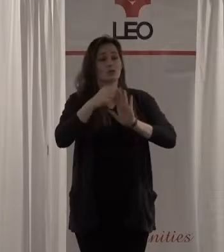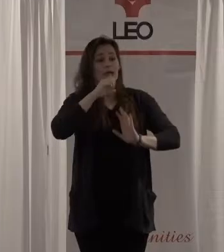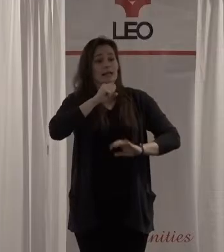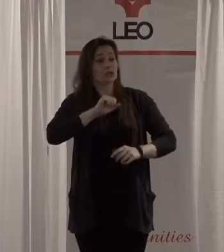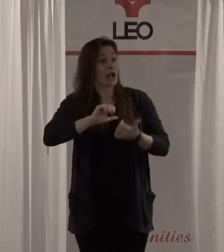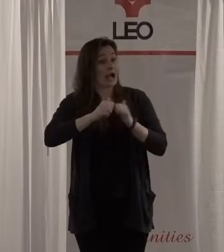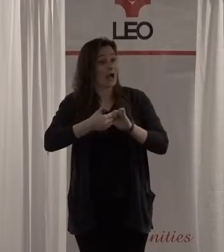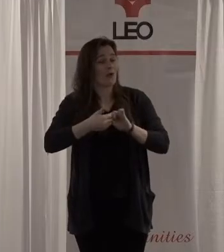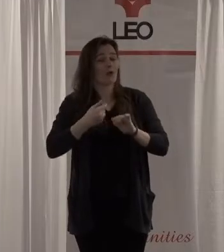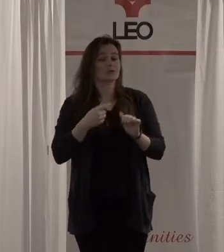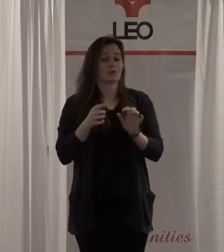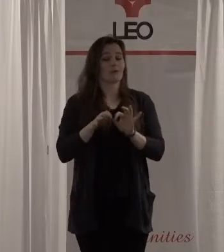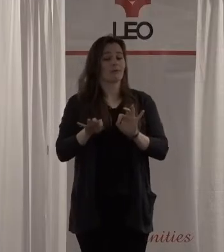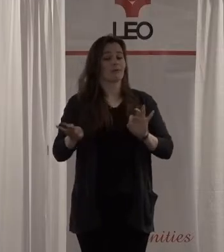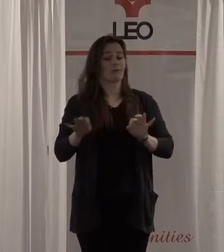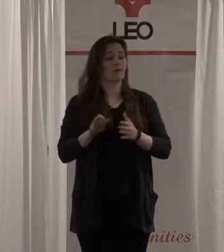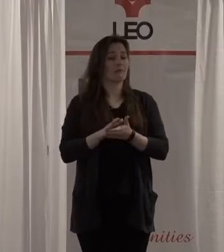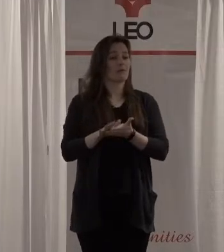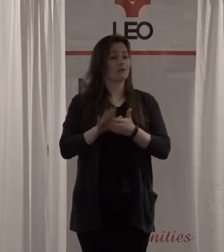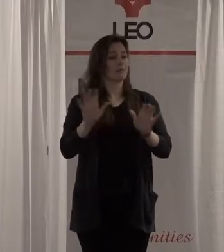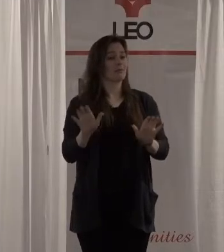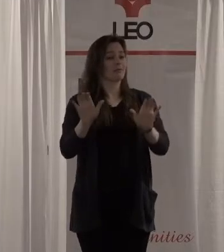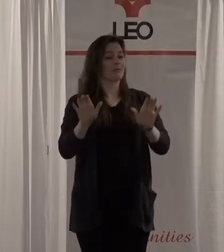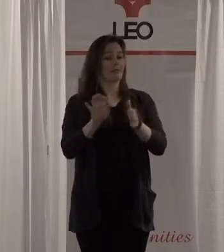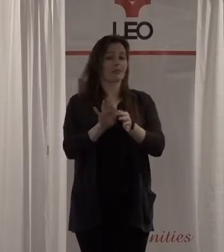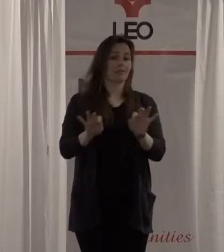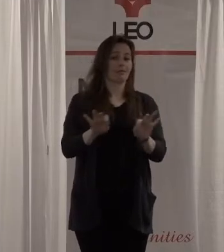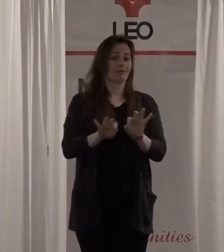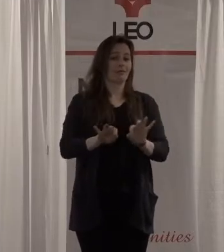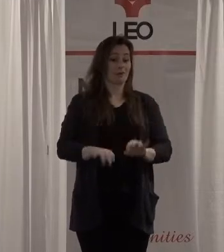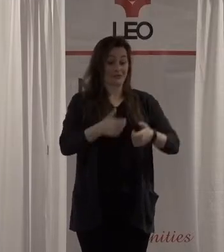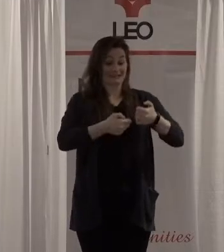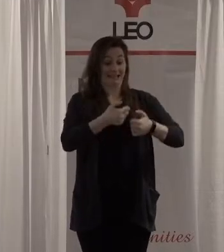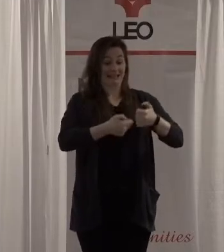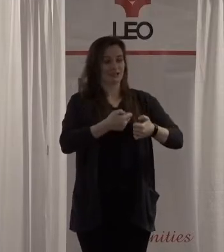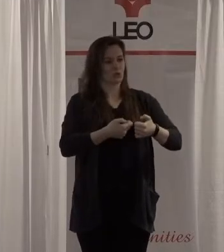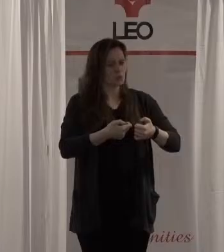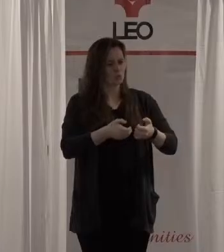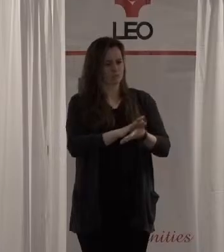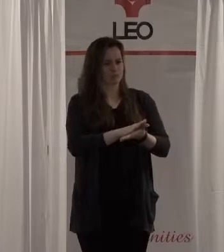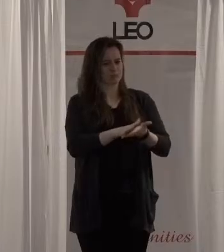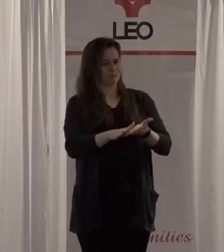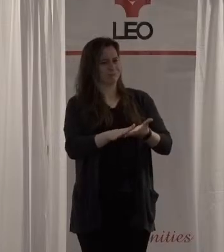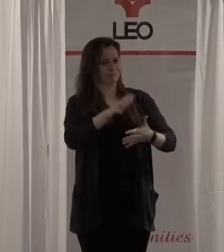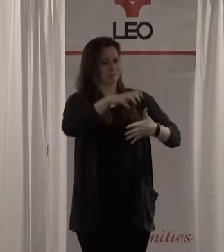ON THE RARE OCCASION THAT I DO USE TEXT. AND WHEN I SAY STREAKS OF WISDOM,